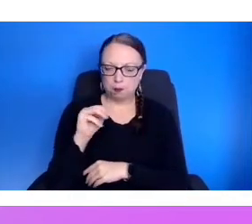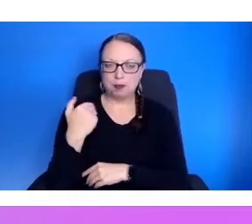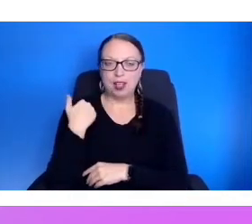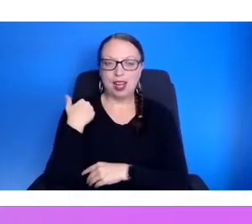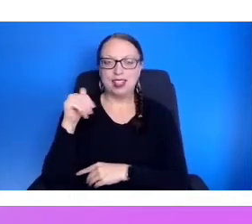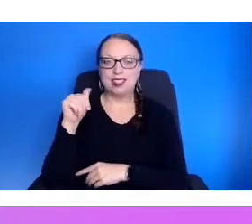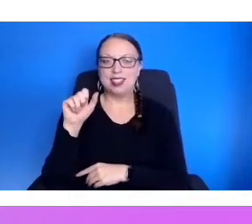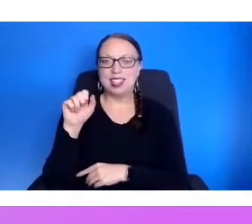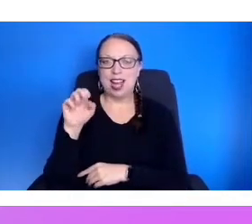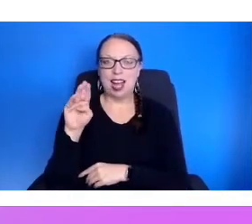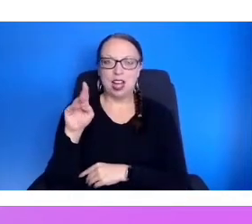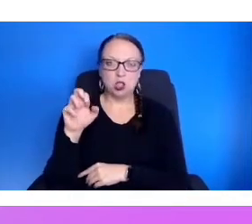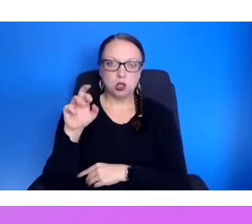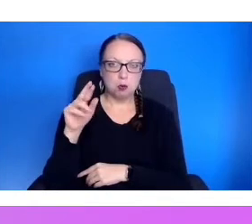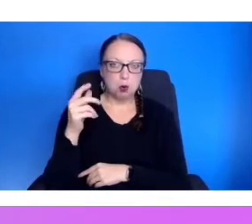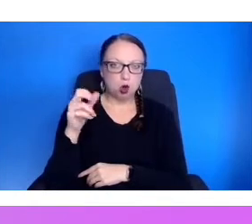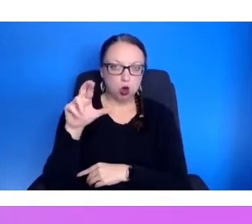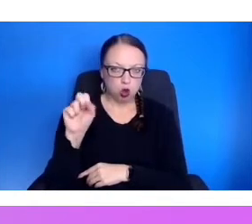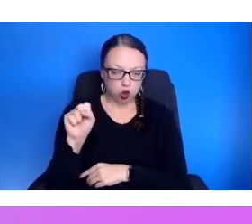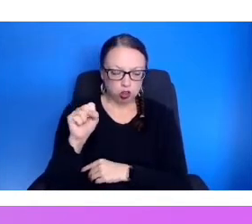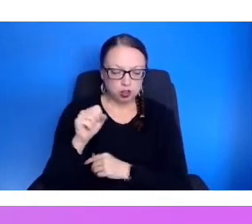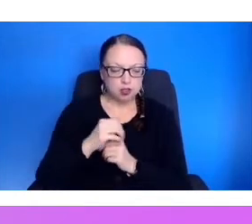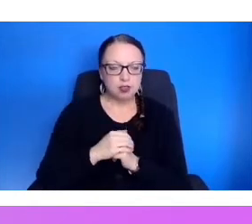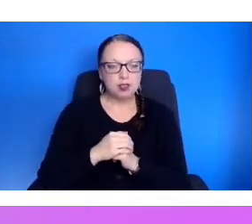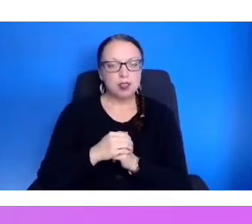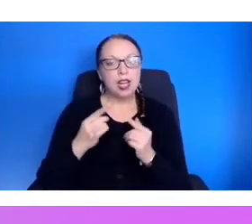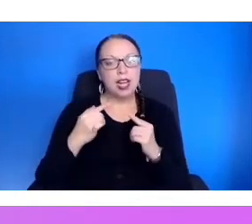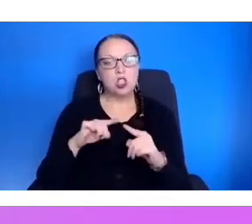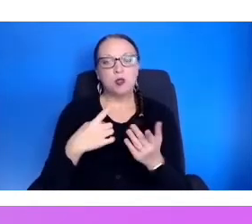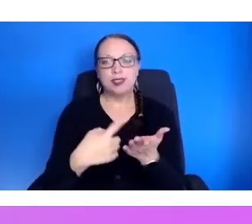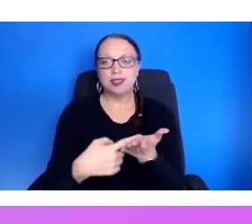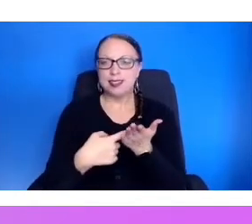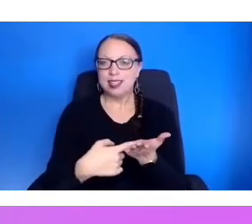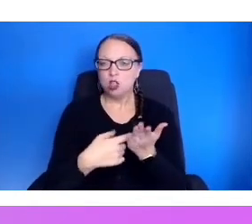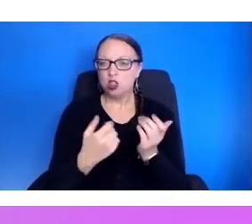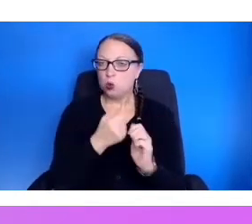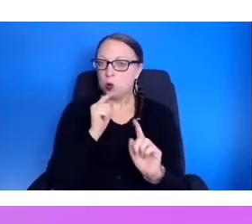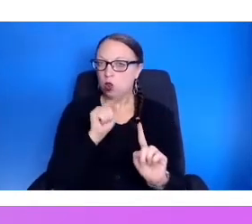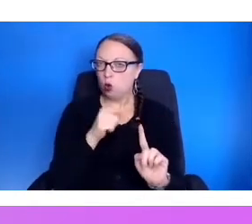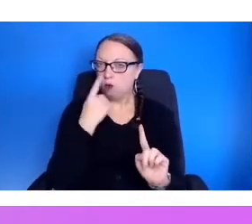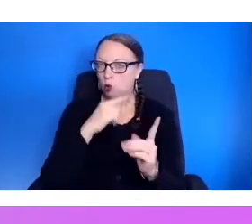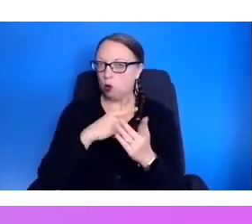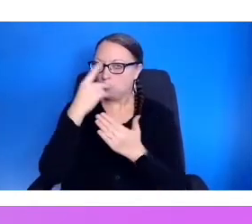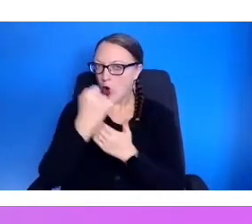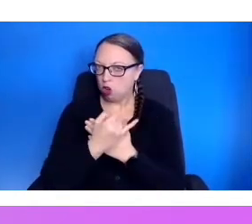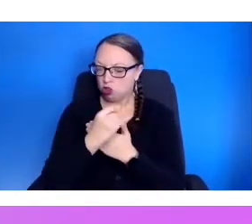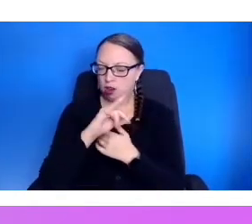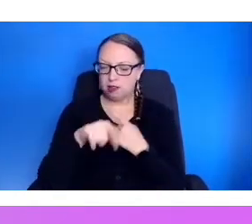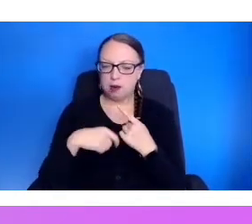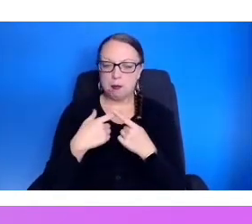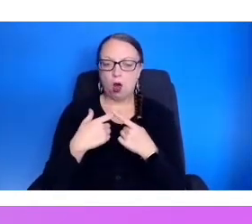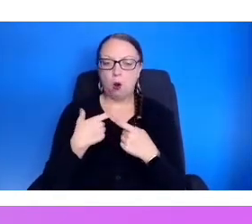and during discussions with her for a project about making train stations